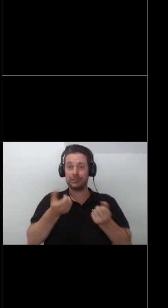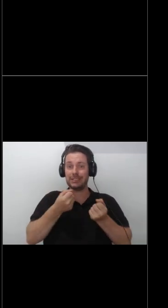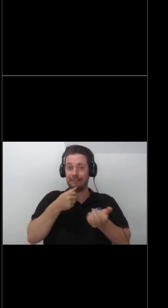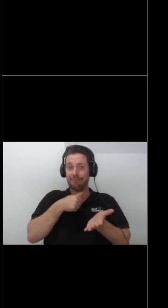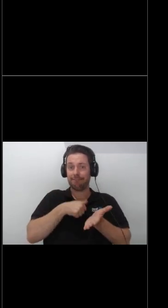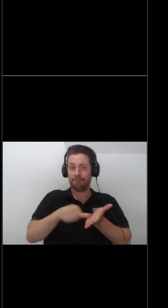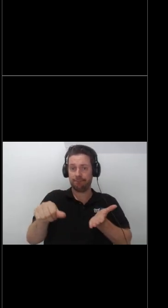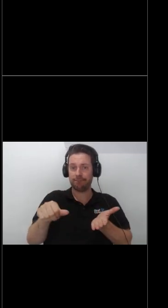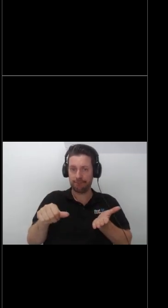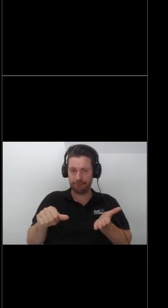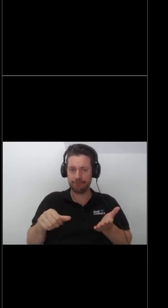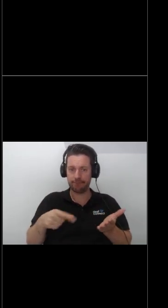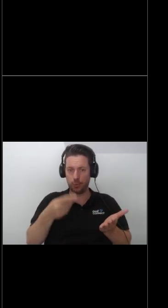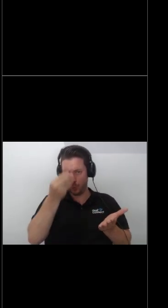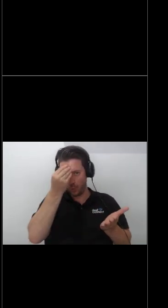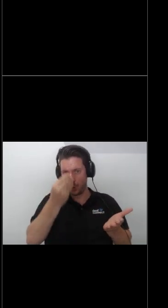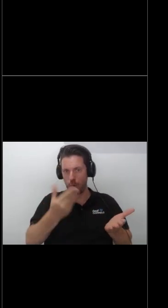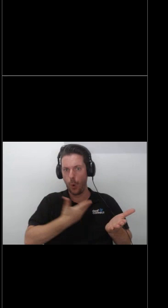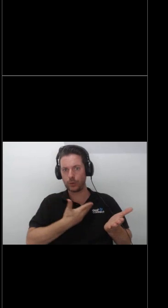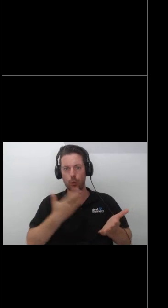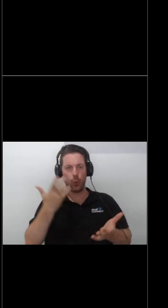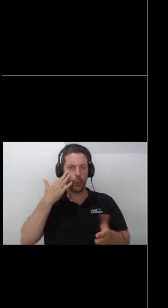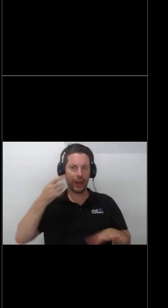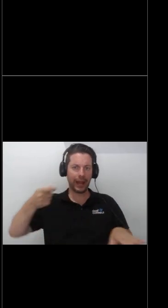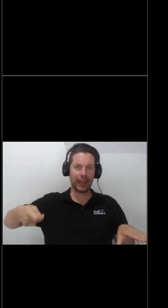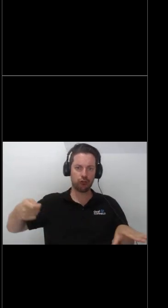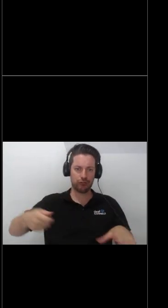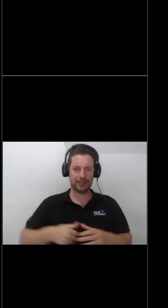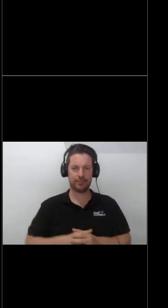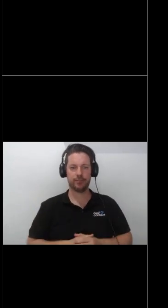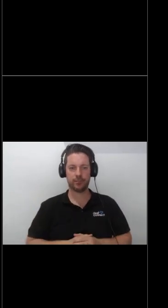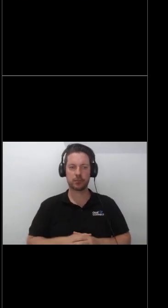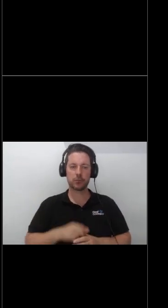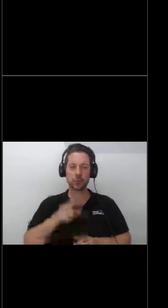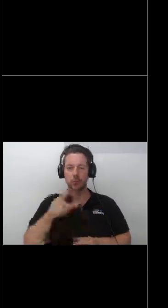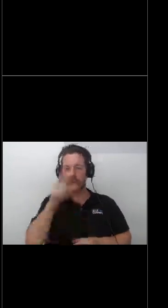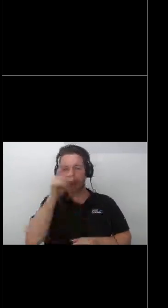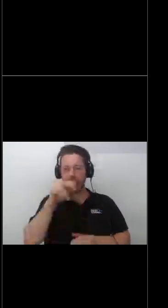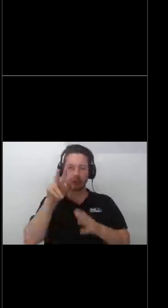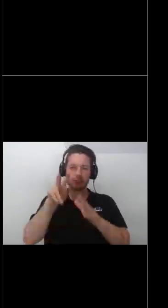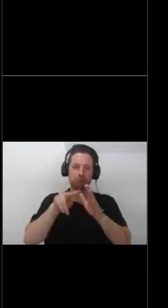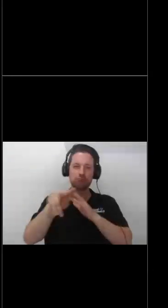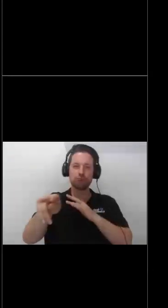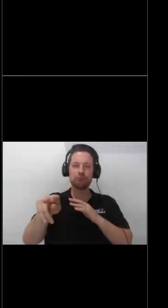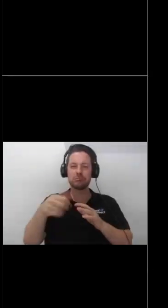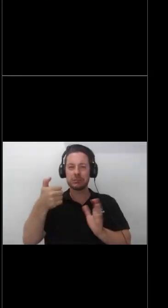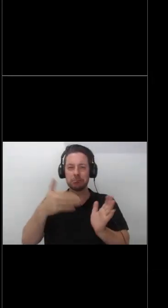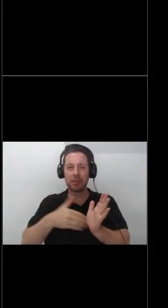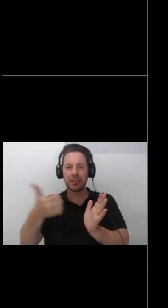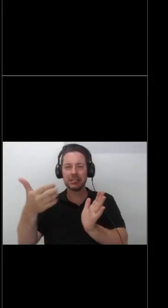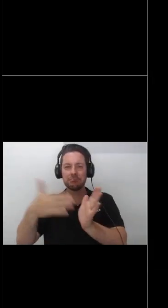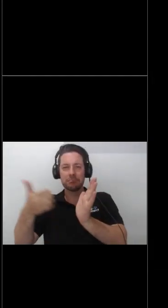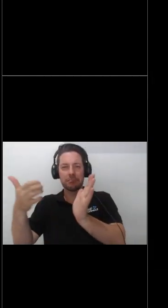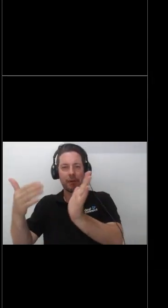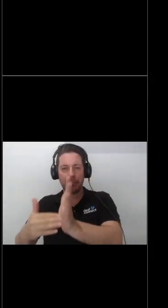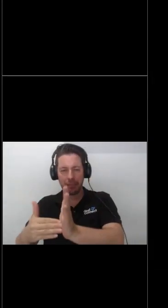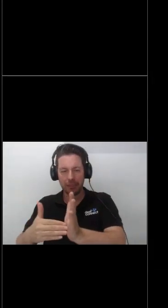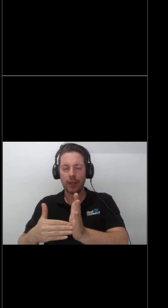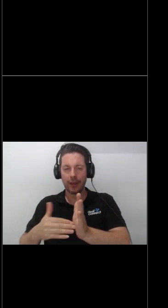so you can anticipate when a hearing is going to occur. It's periodic. And look,